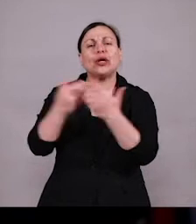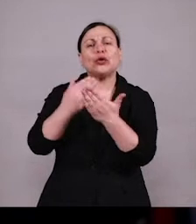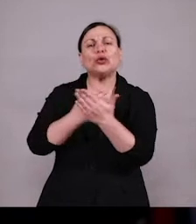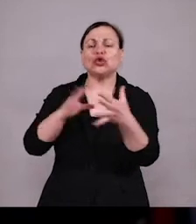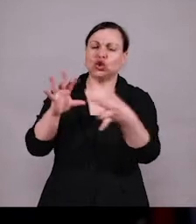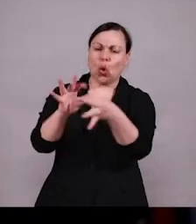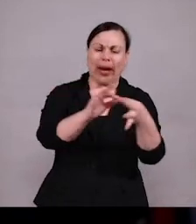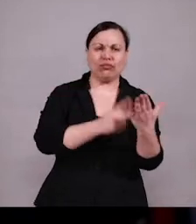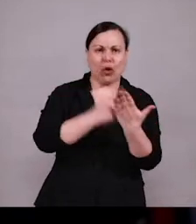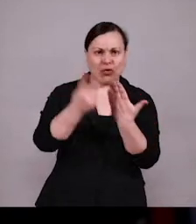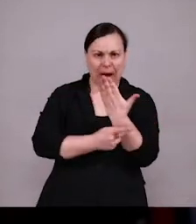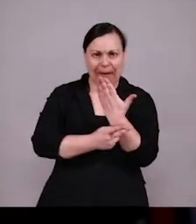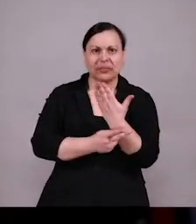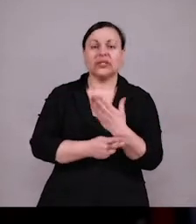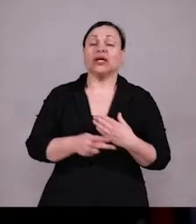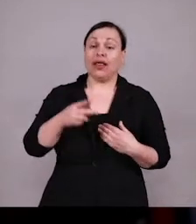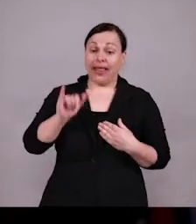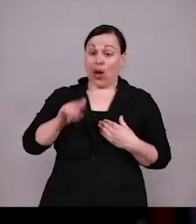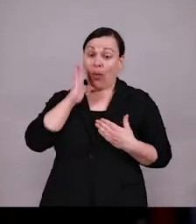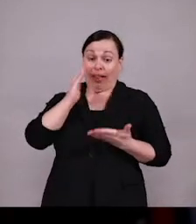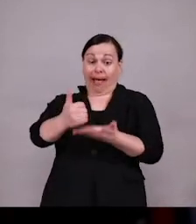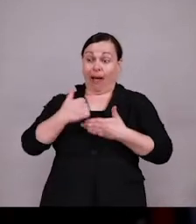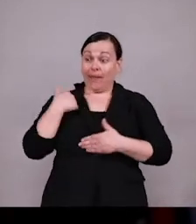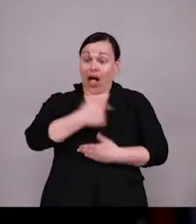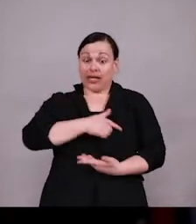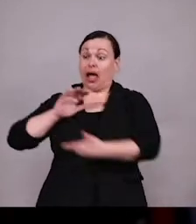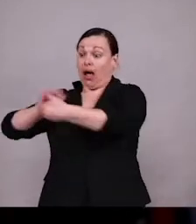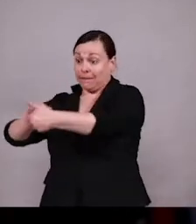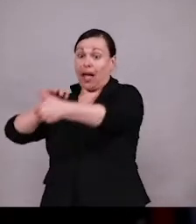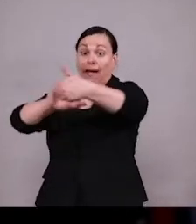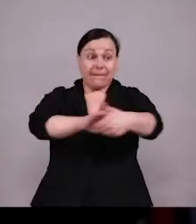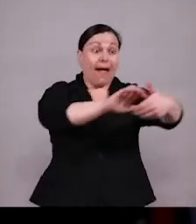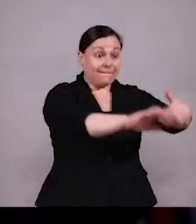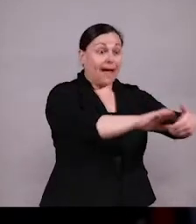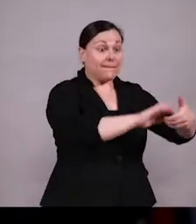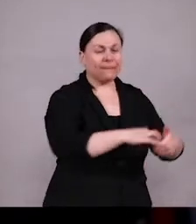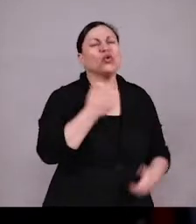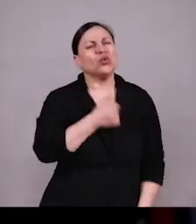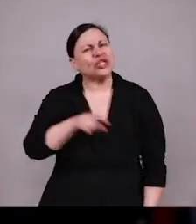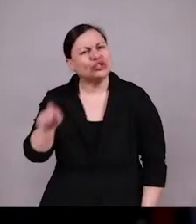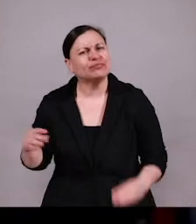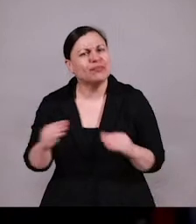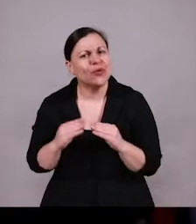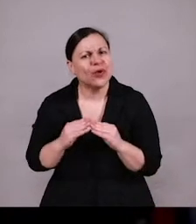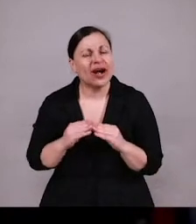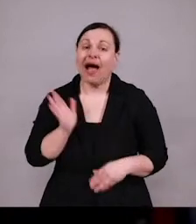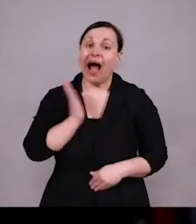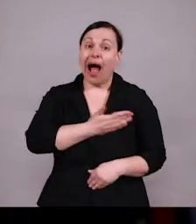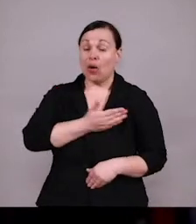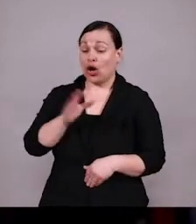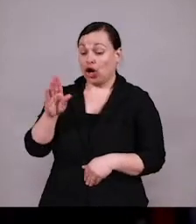Albuquerque campus with our four branch campuses, as well we should. Our branch campuses keep us